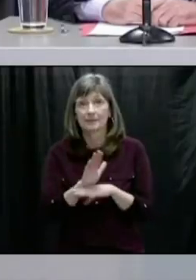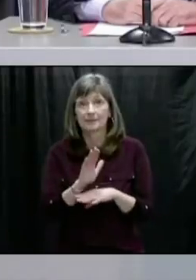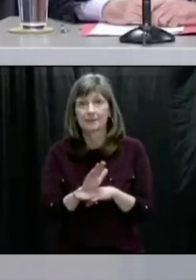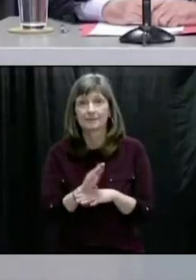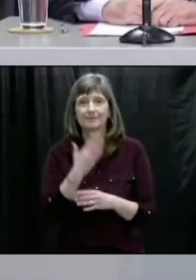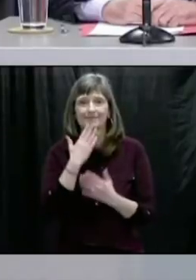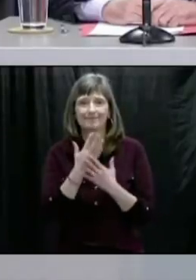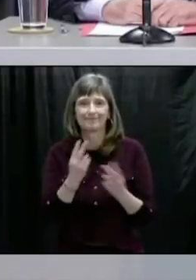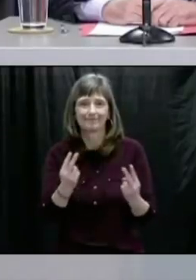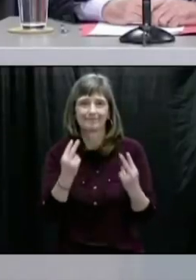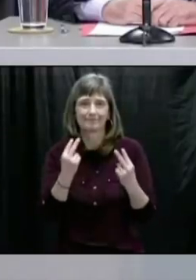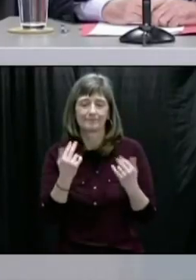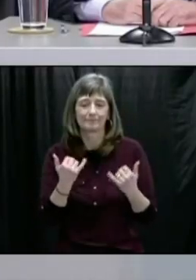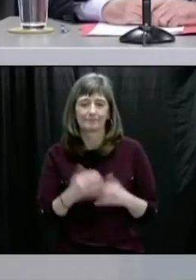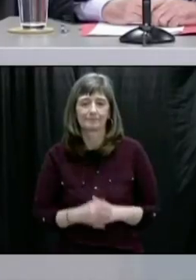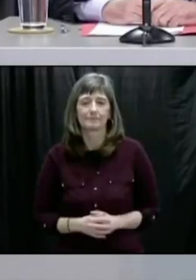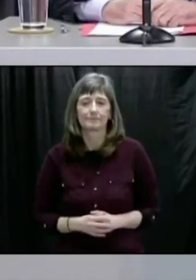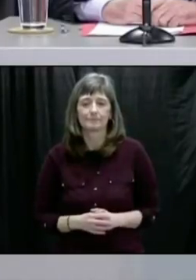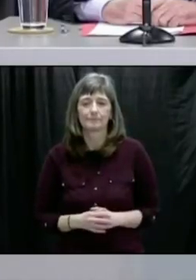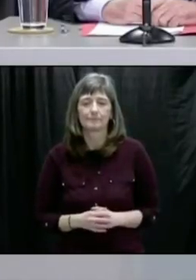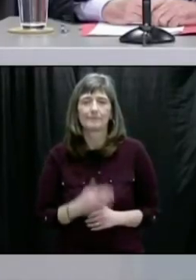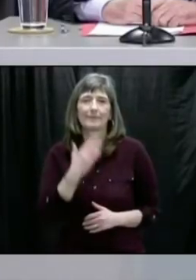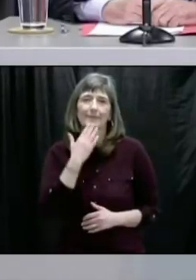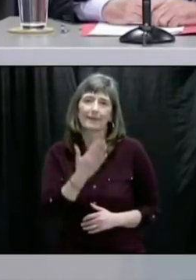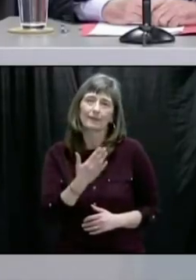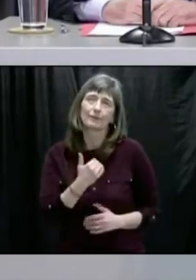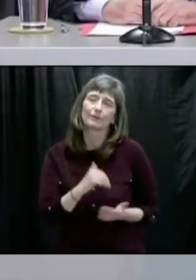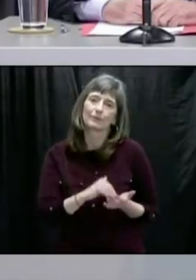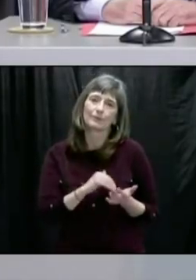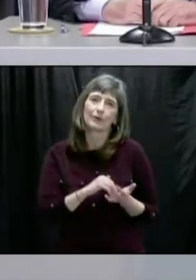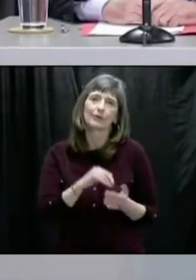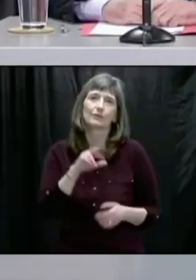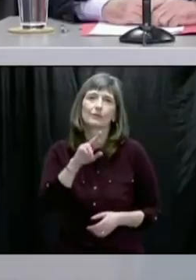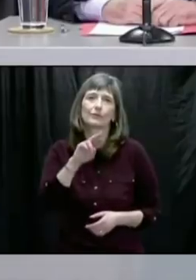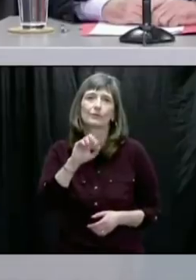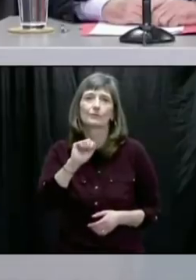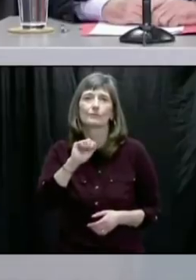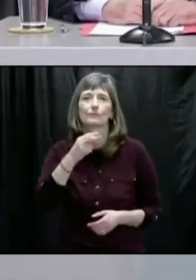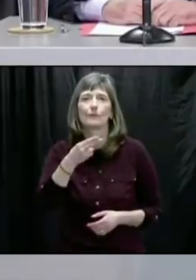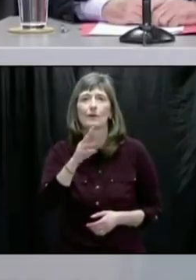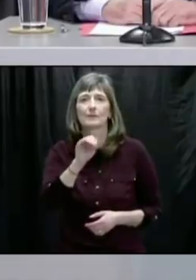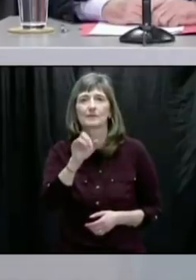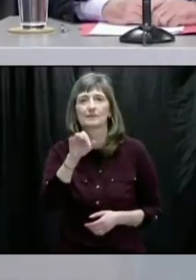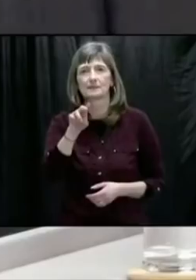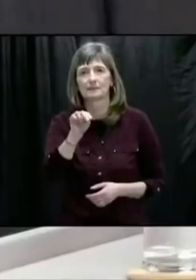THANK YOU, PREMIER. GOOD EVENING, THANK YOU FOR JOINING US TODAY.